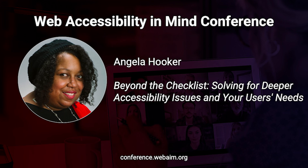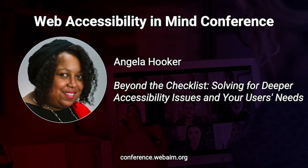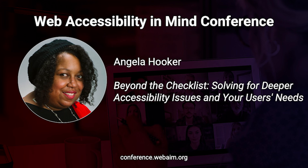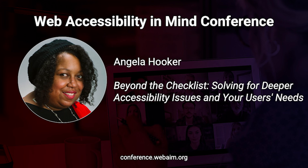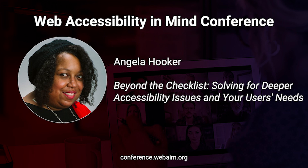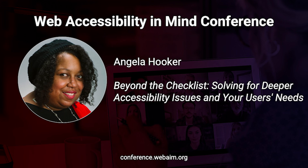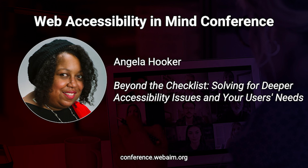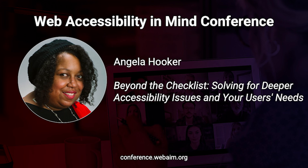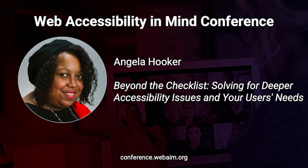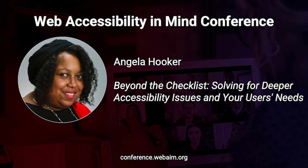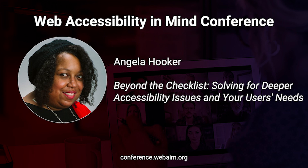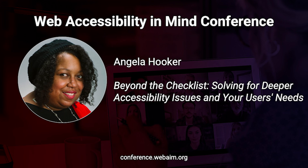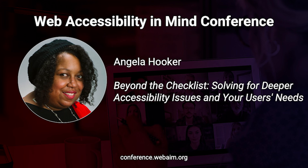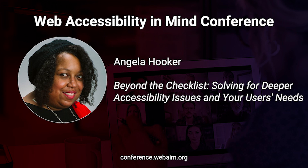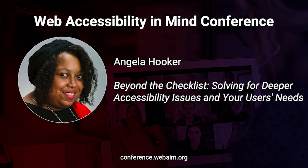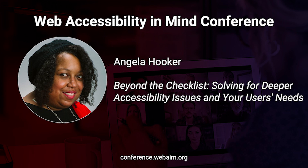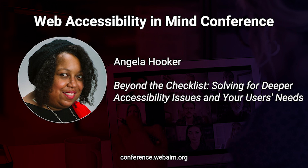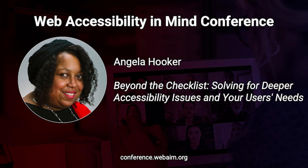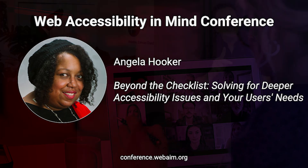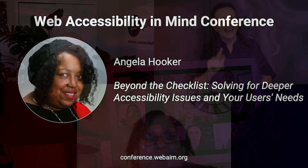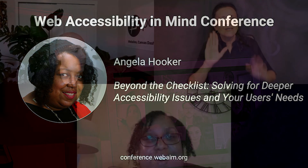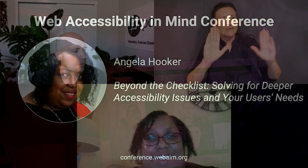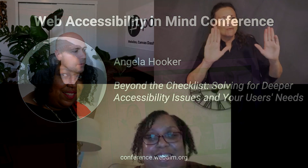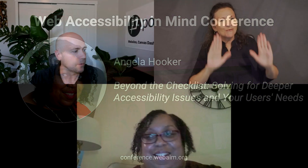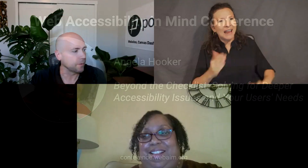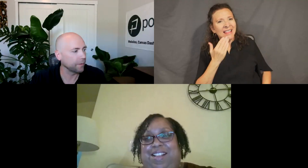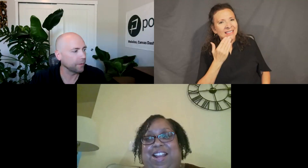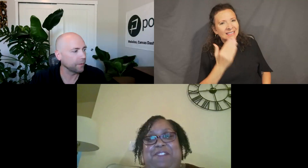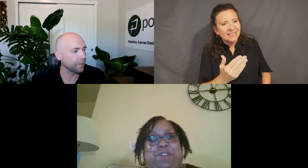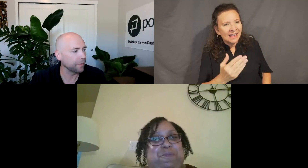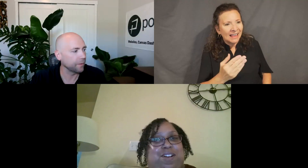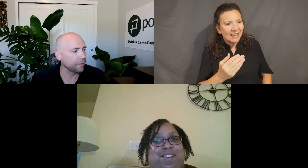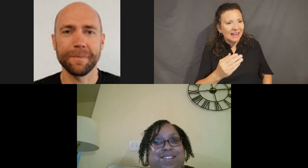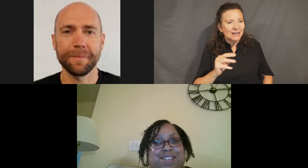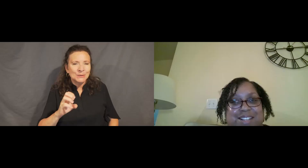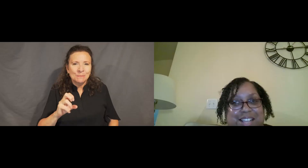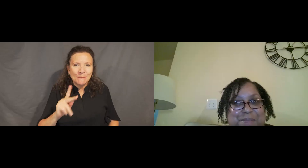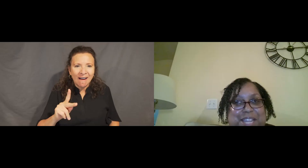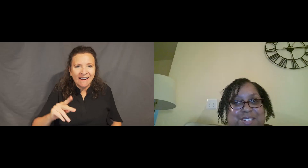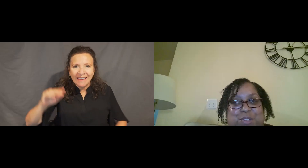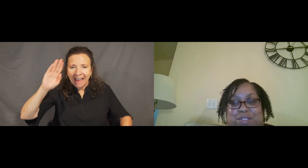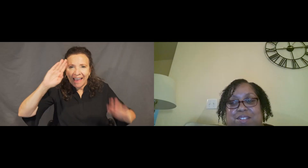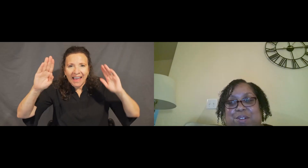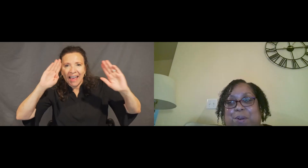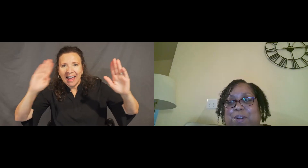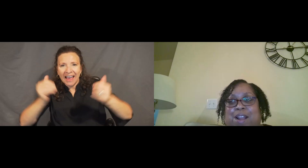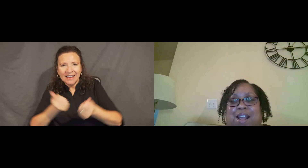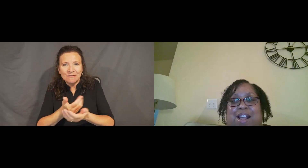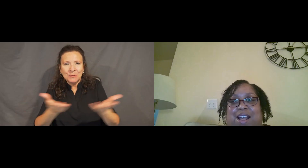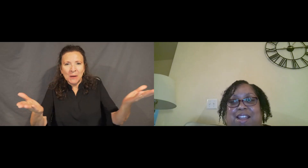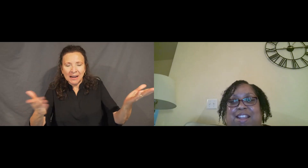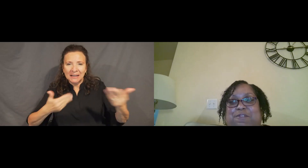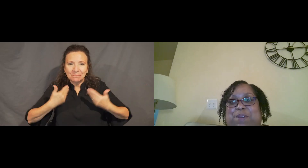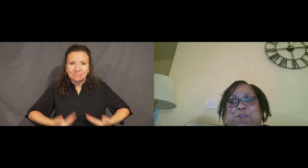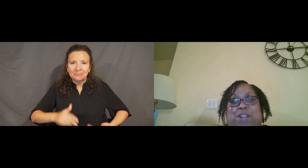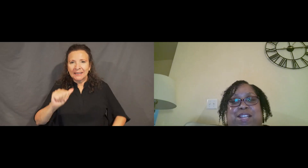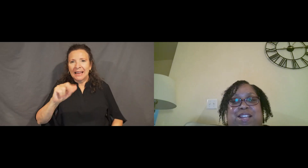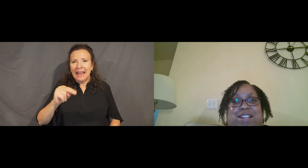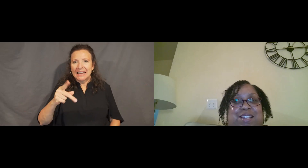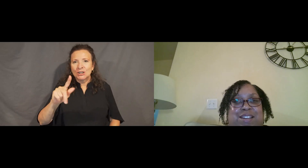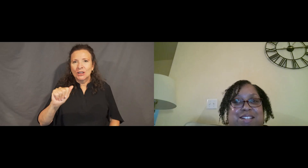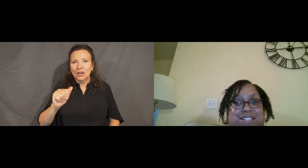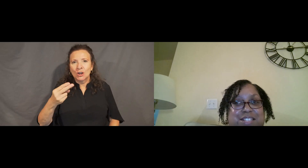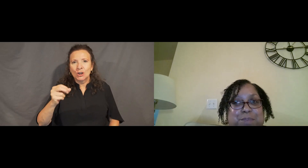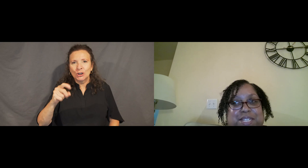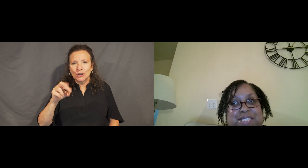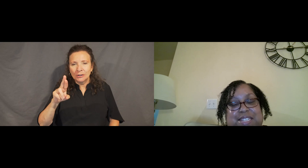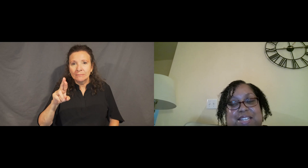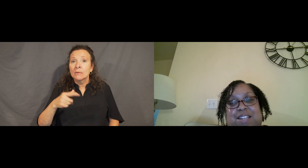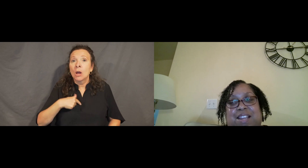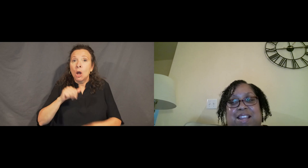Angela: Mark. Hi, everyone. I'm Angela Hooker. I have been working in accessibility